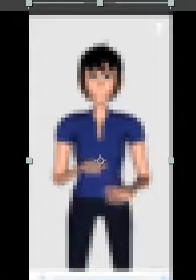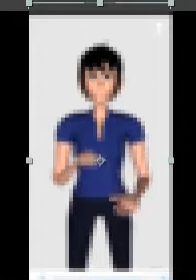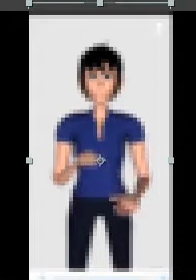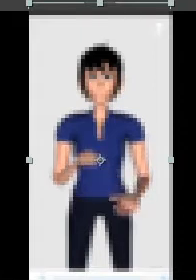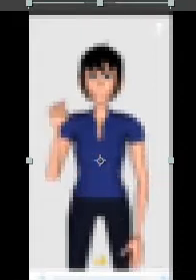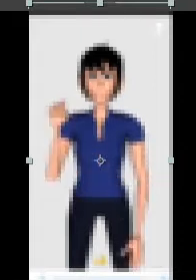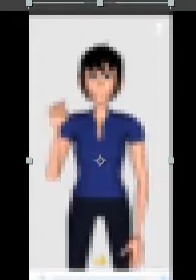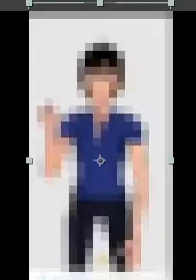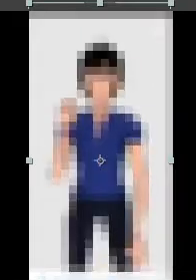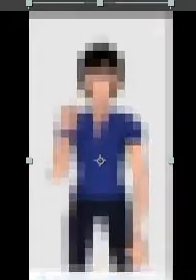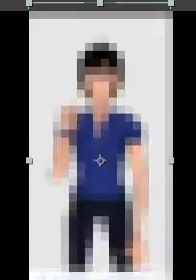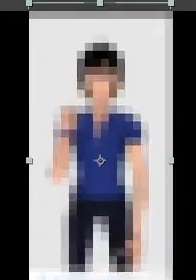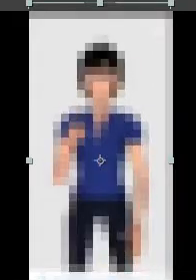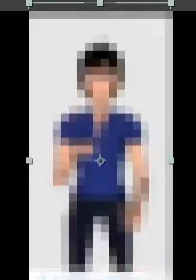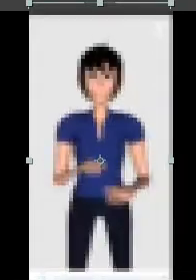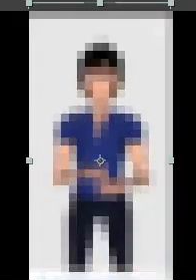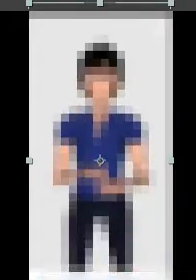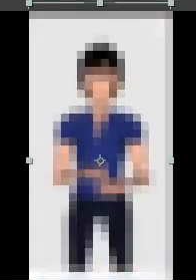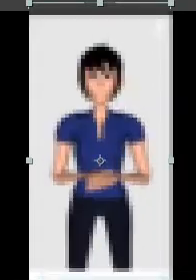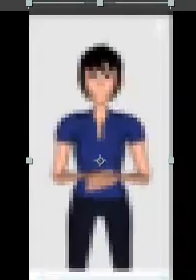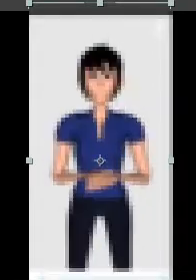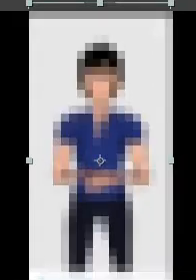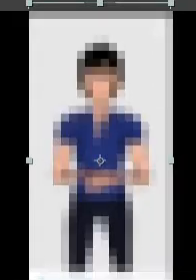Look. She stopped talking here.